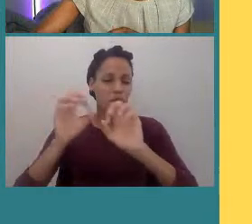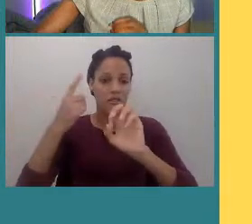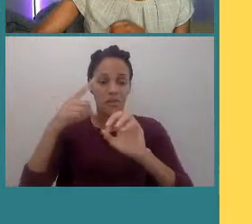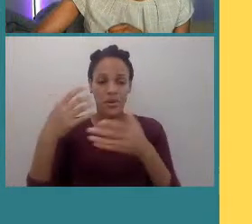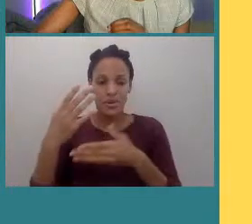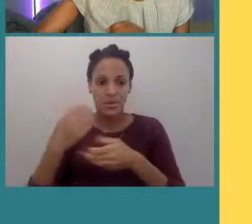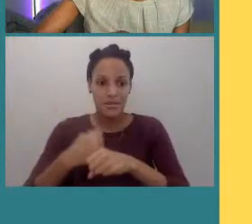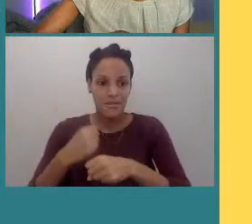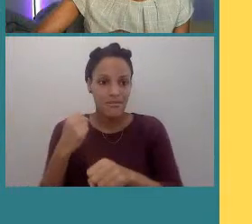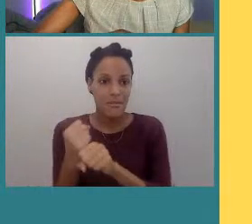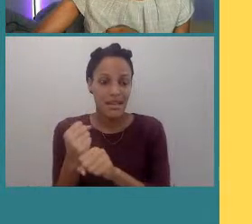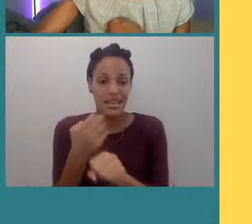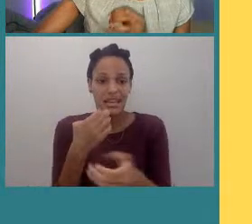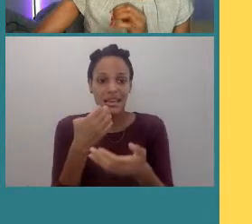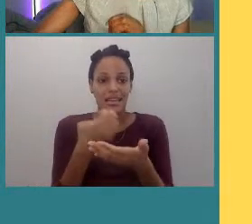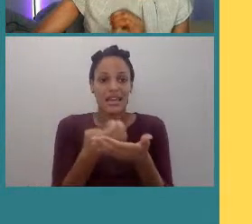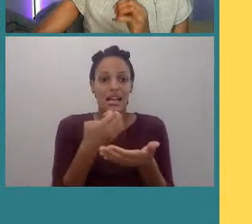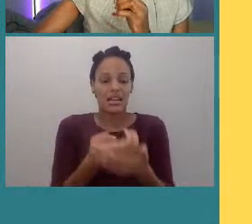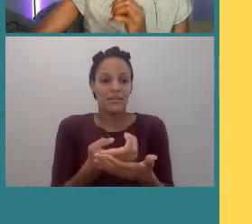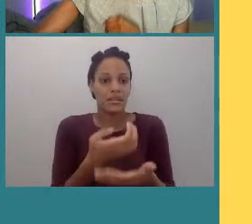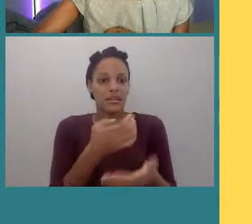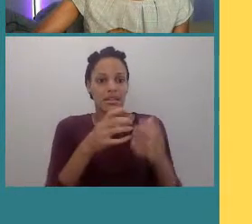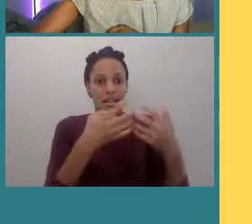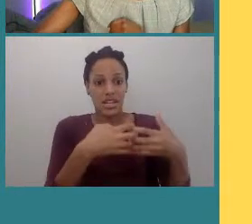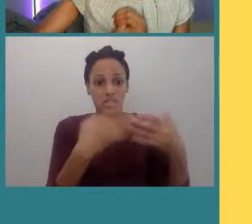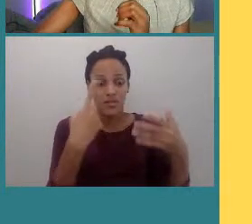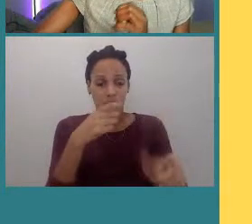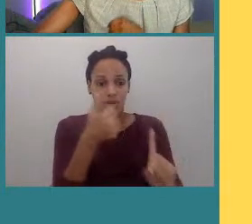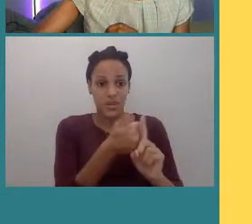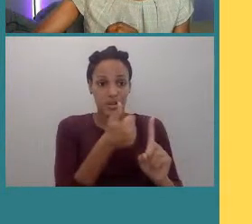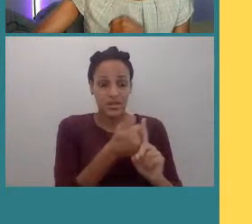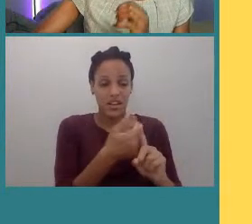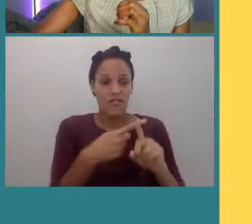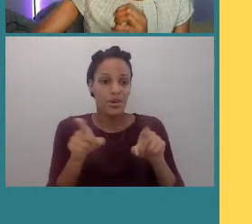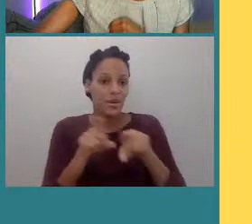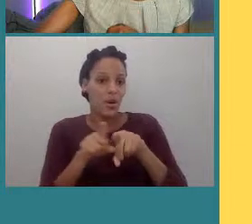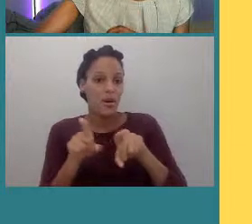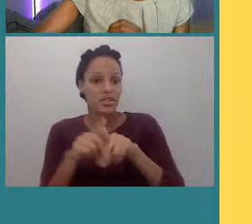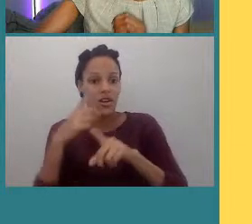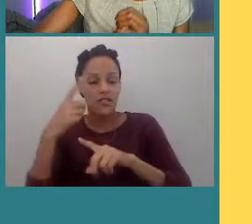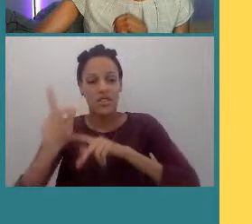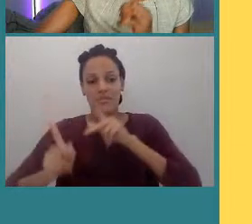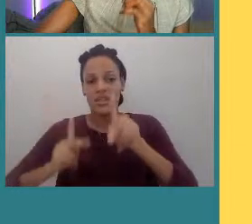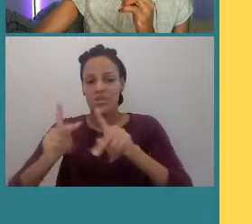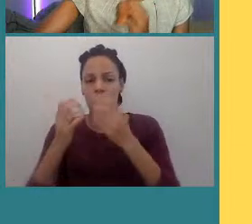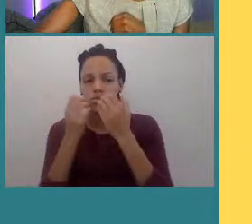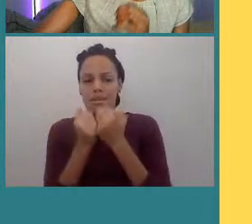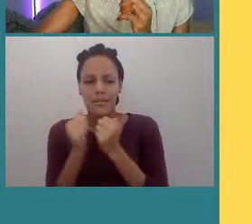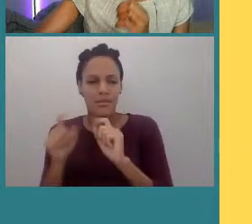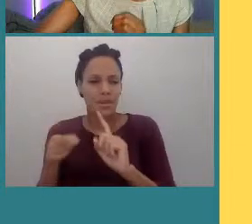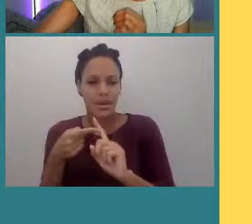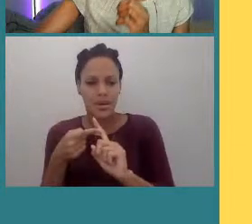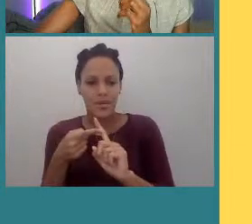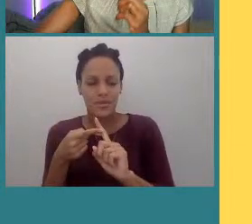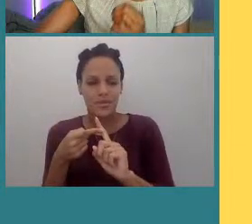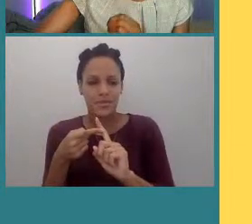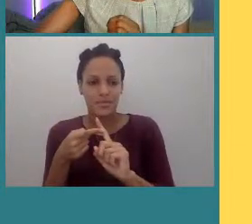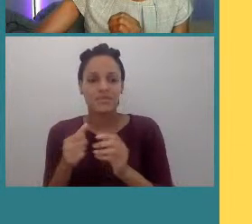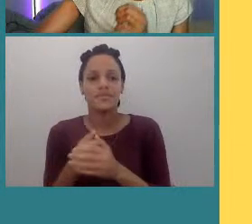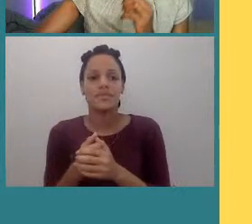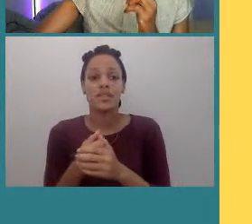engine for yourself but an economic engine for the people that you care about that societal